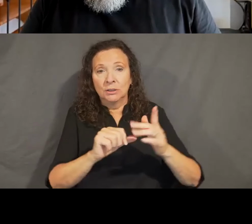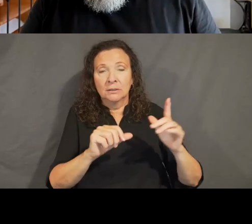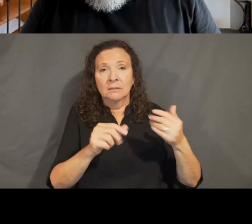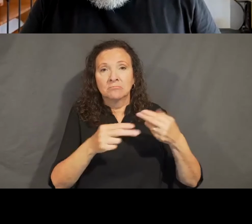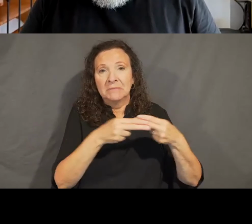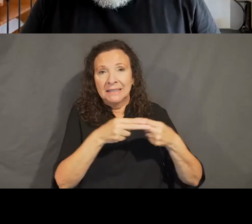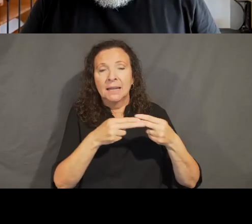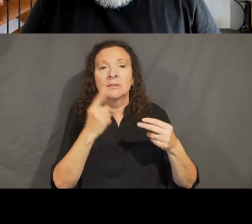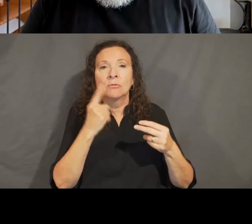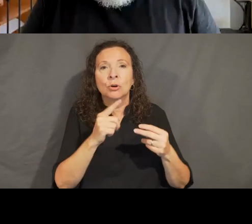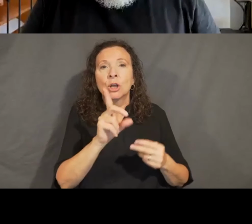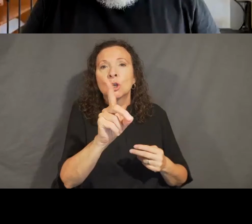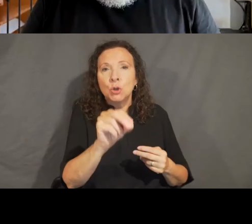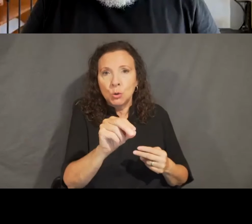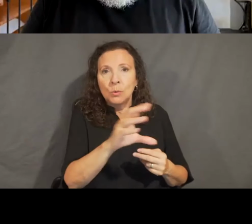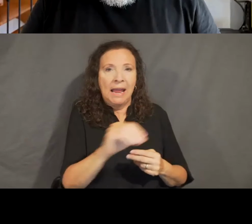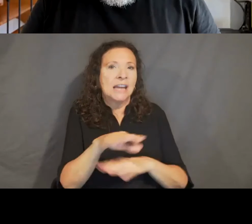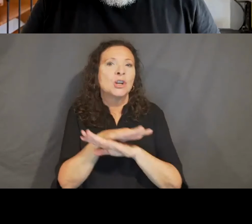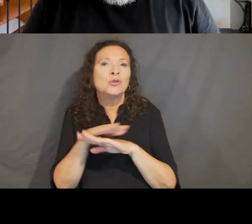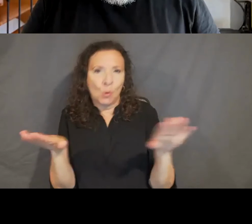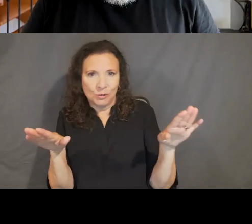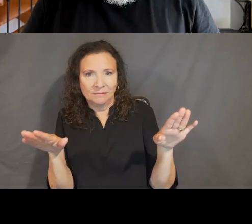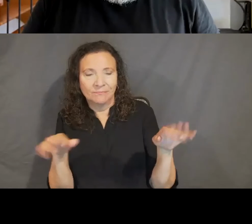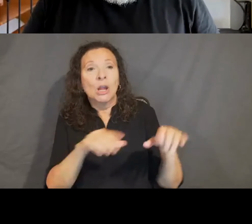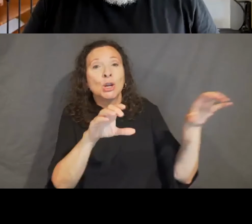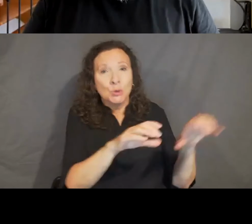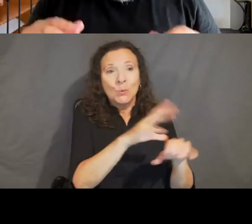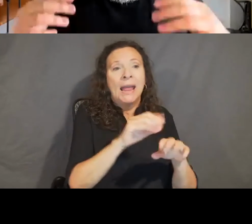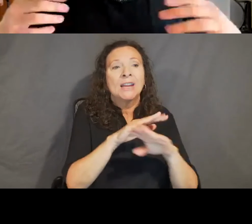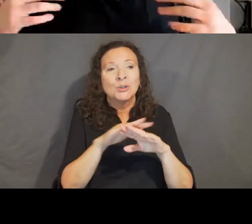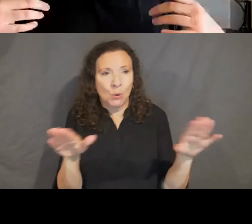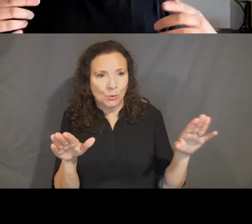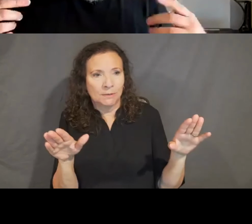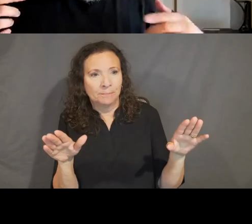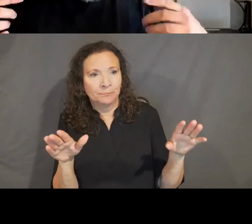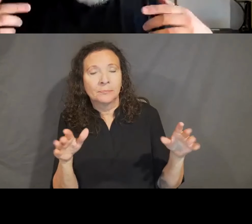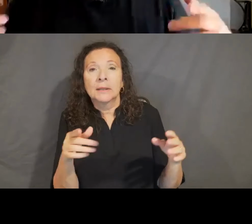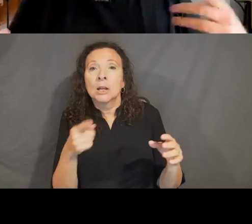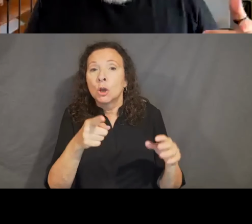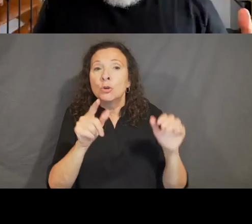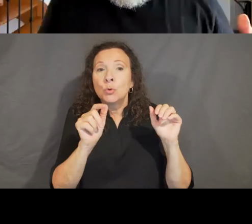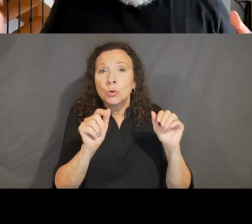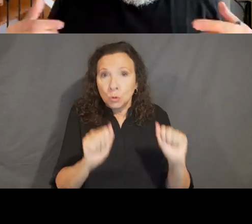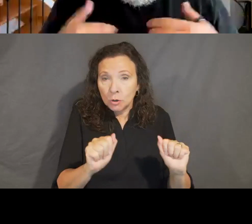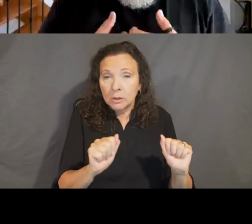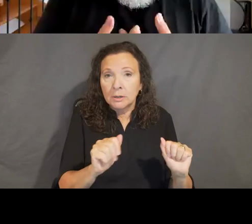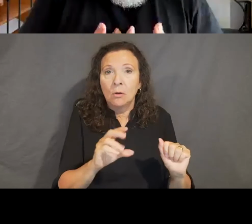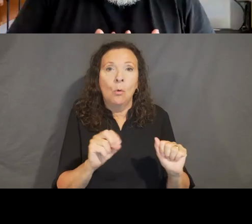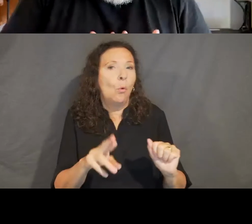A couple of dos and don'ts about what we should or shouldn't do to help someone like Nick,